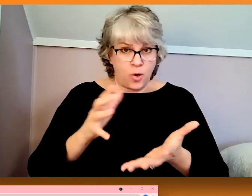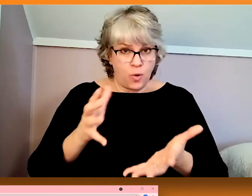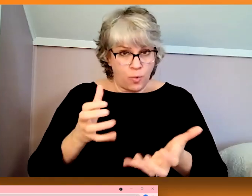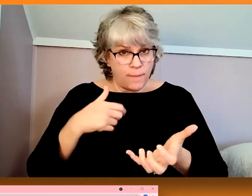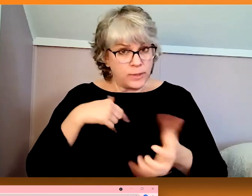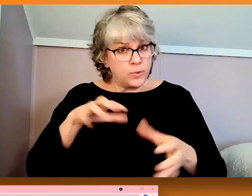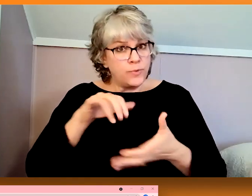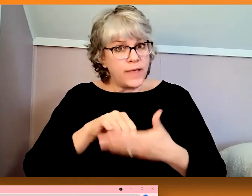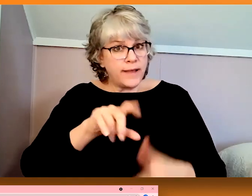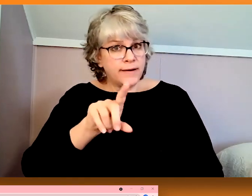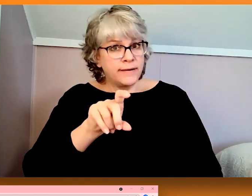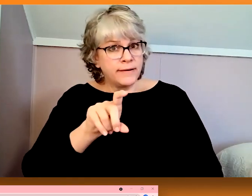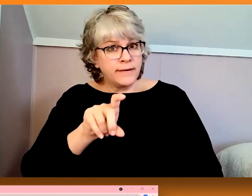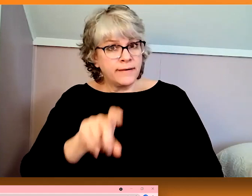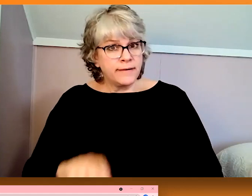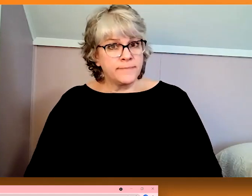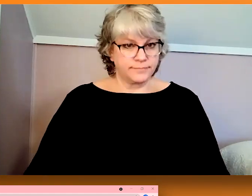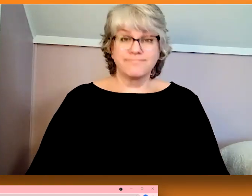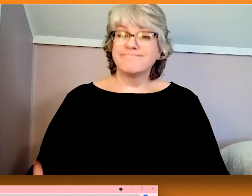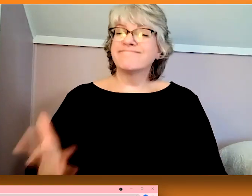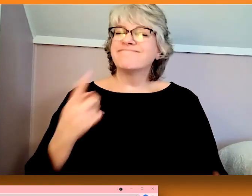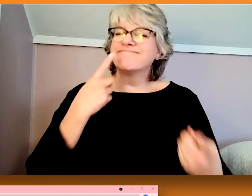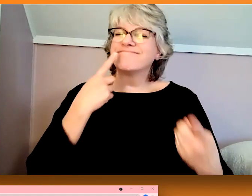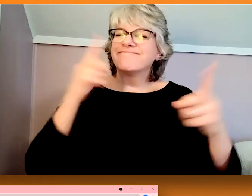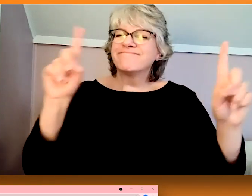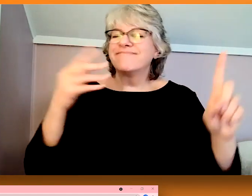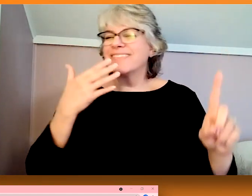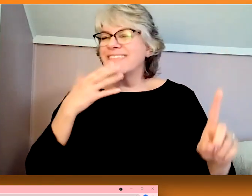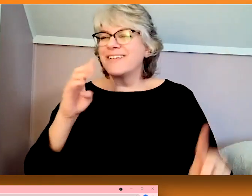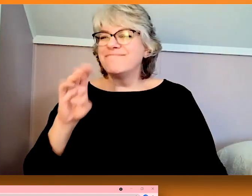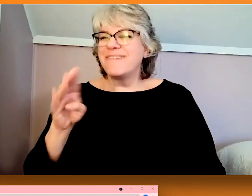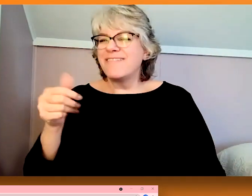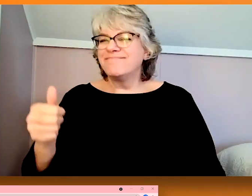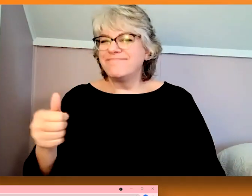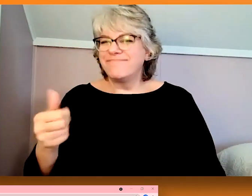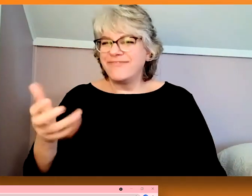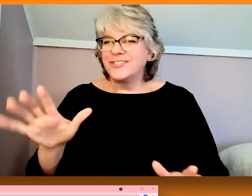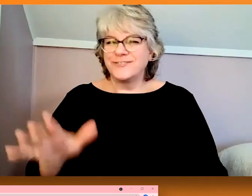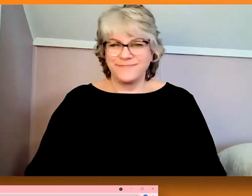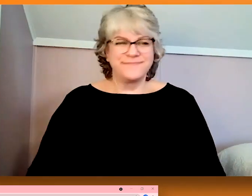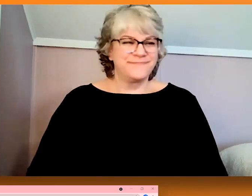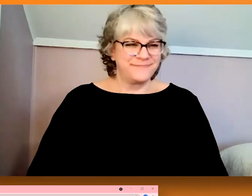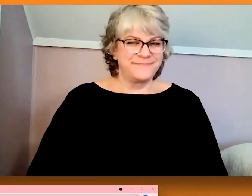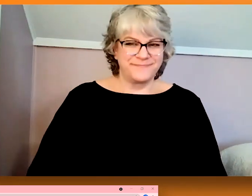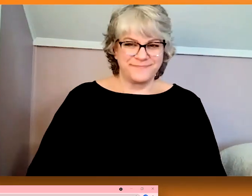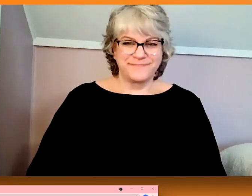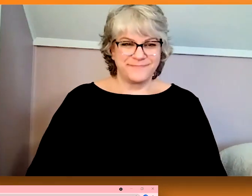You want me to do that? Perfect. Thank you, Bob. We're all set.